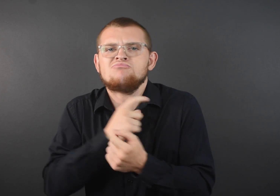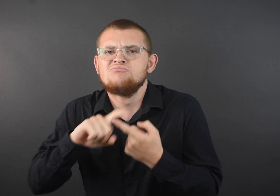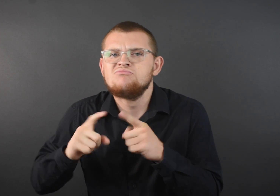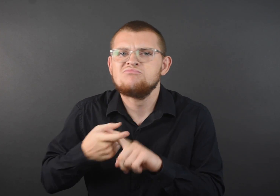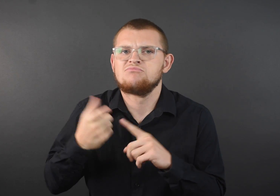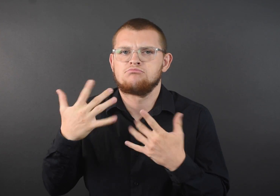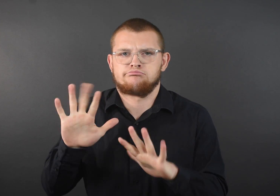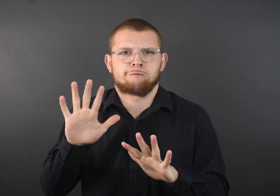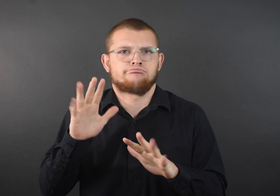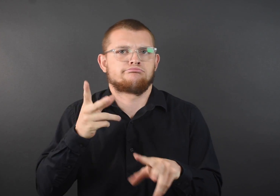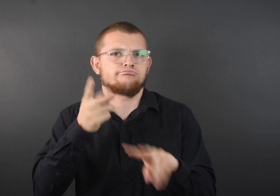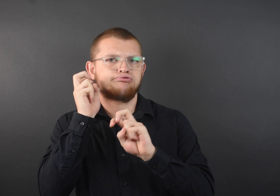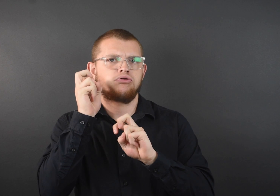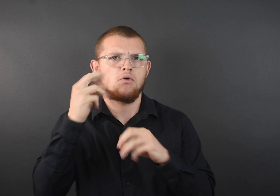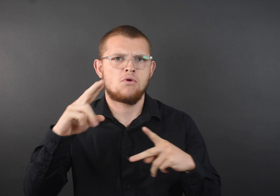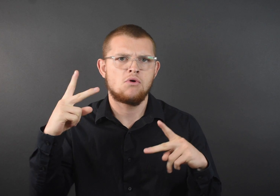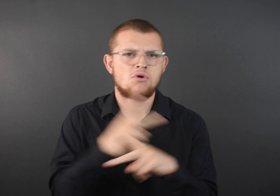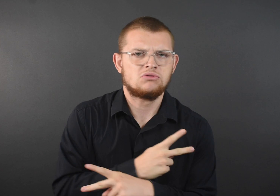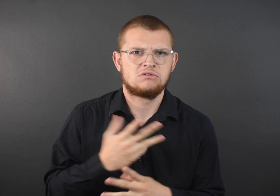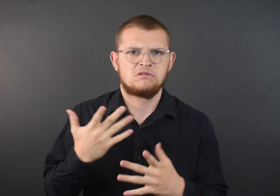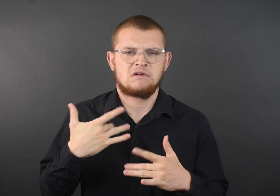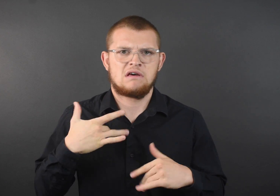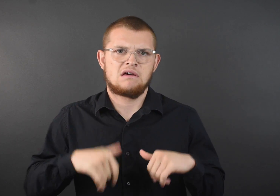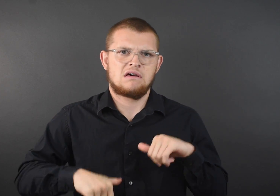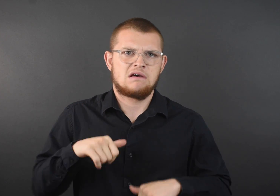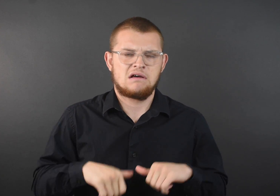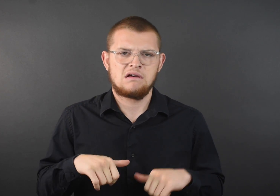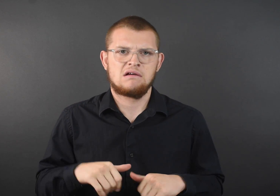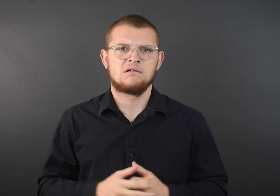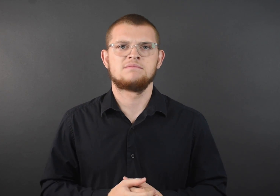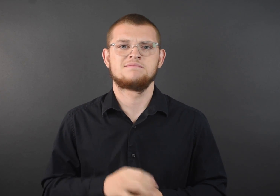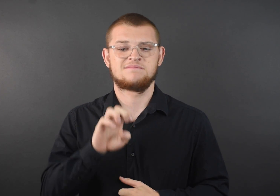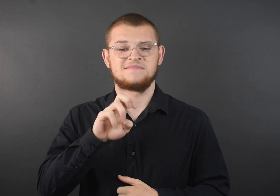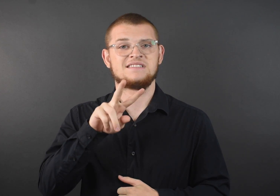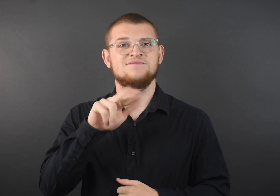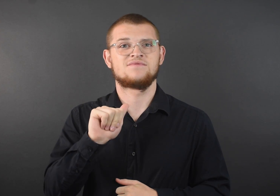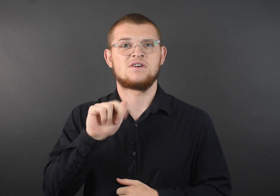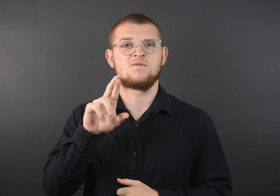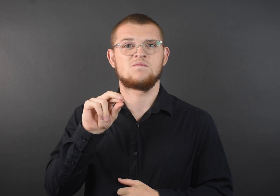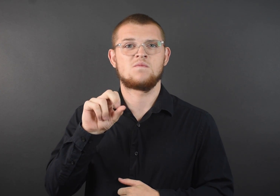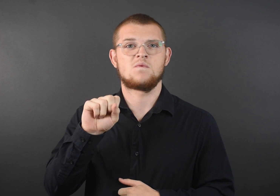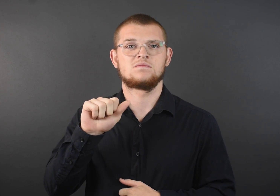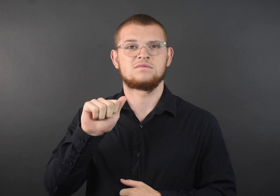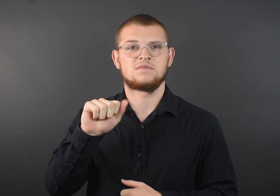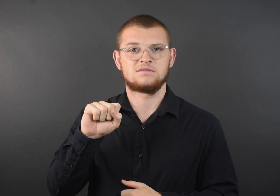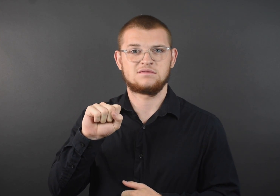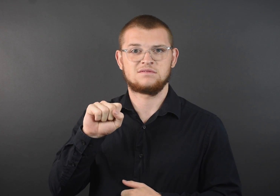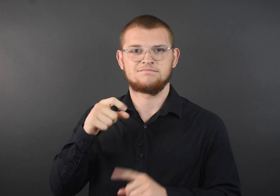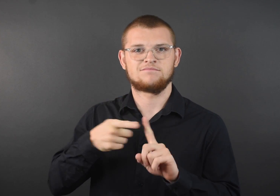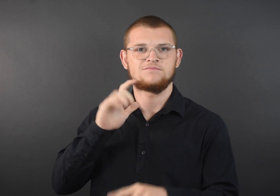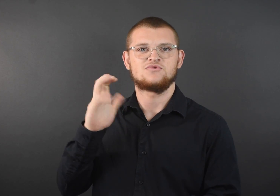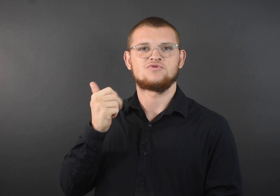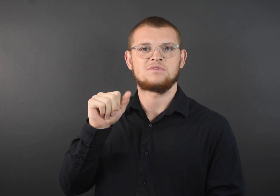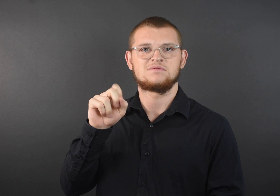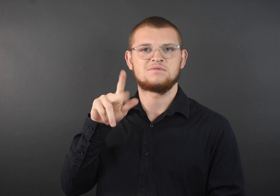Still others are succumbing to pressure from loved ones who fear hospitalization or worse.